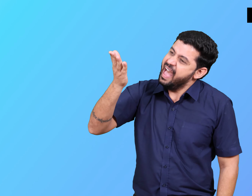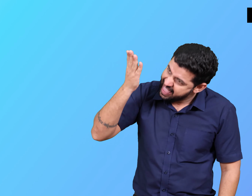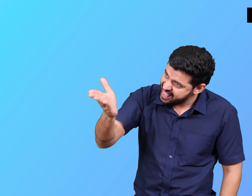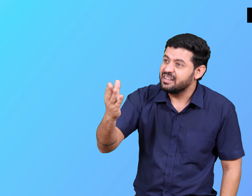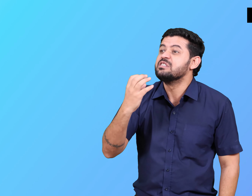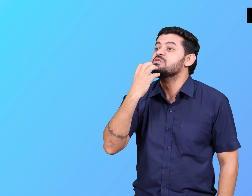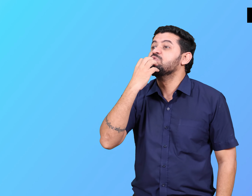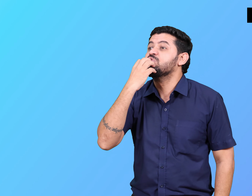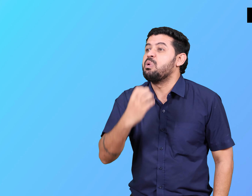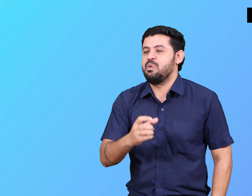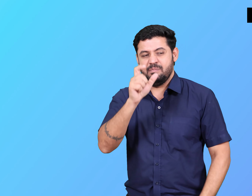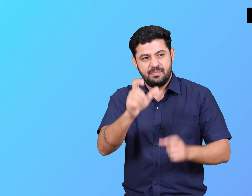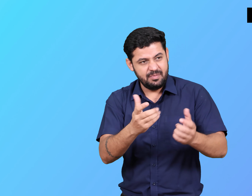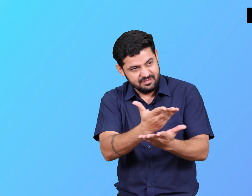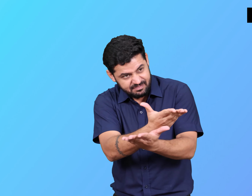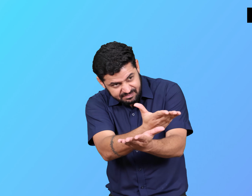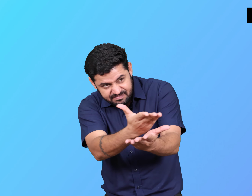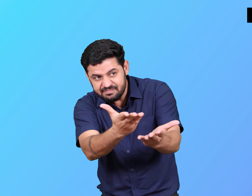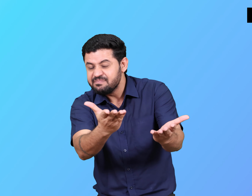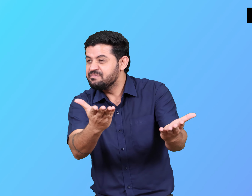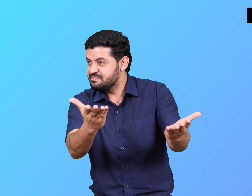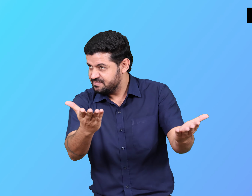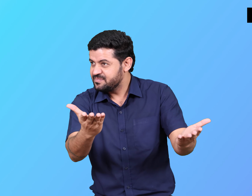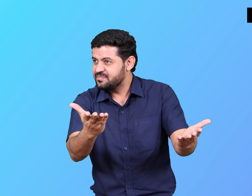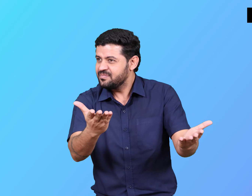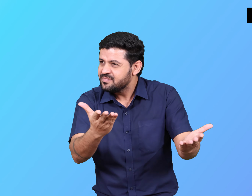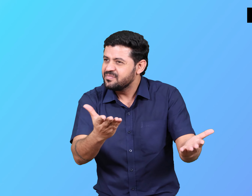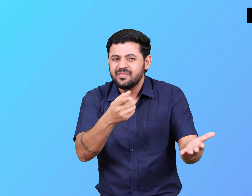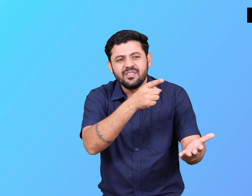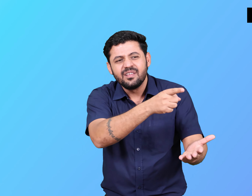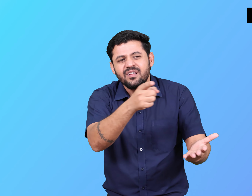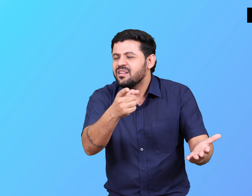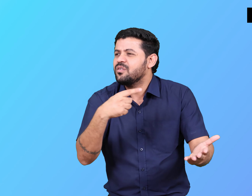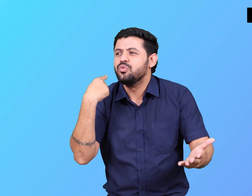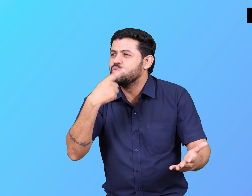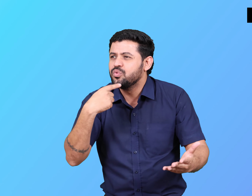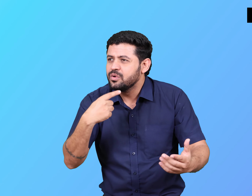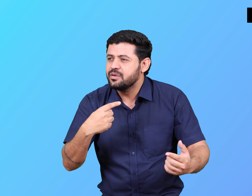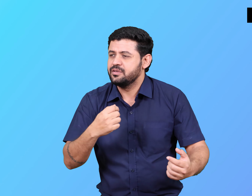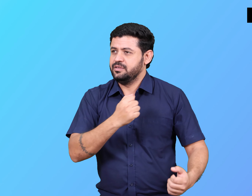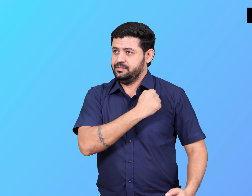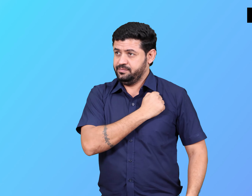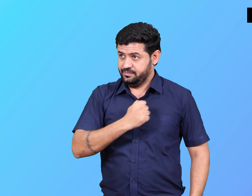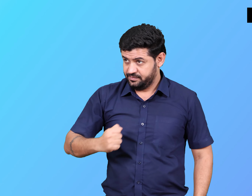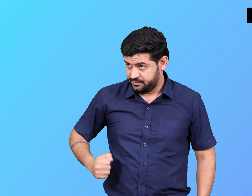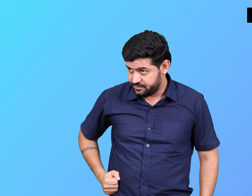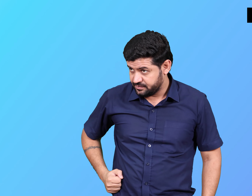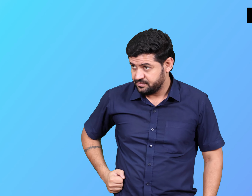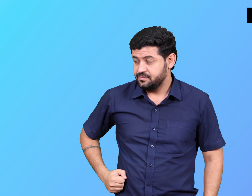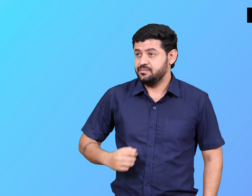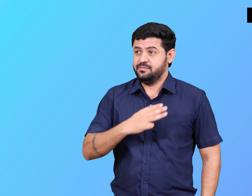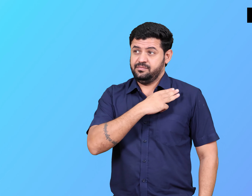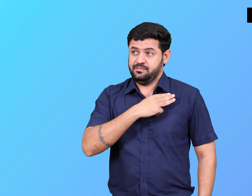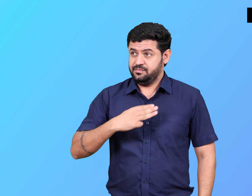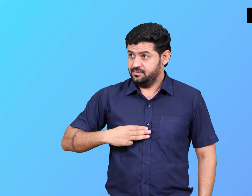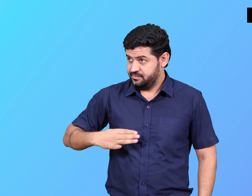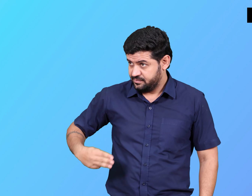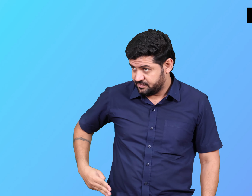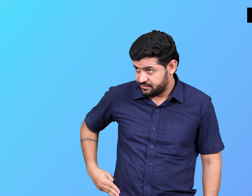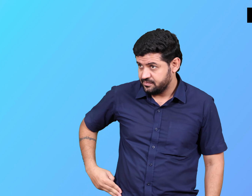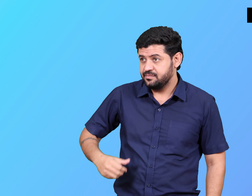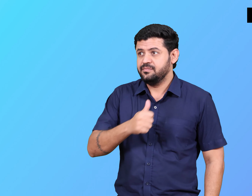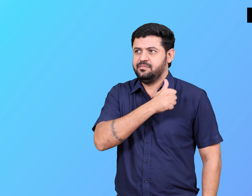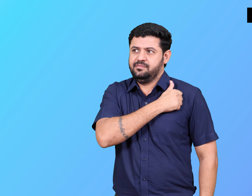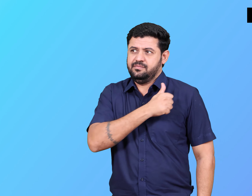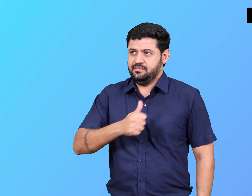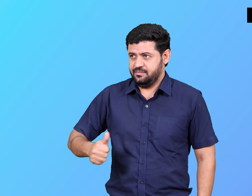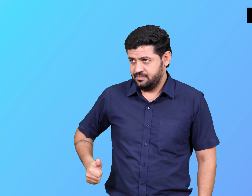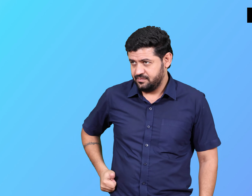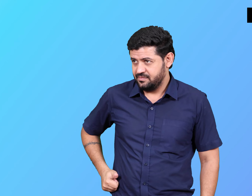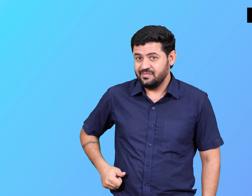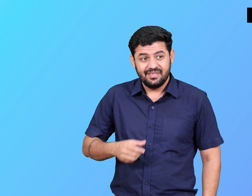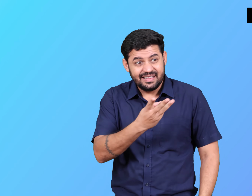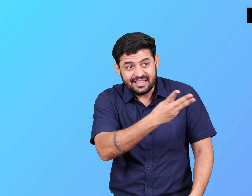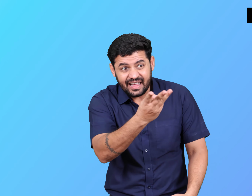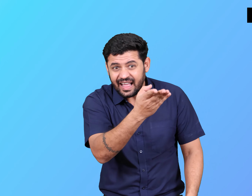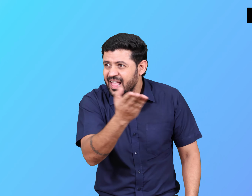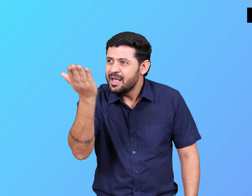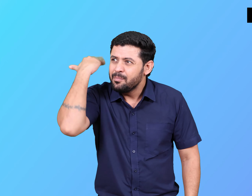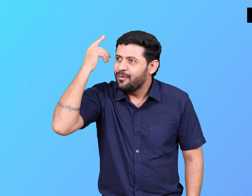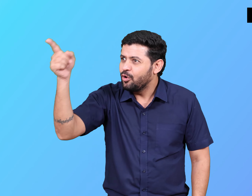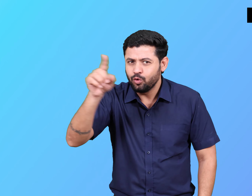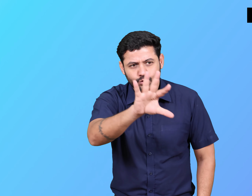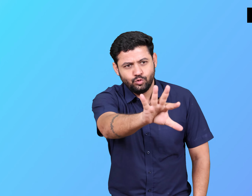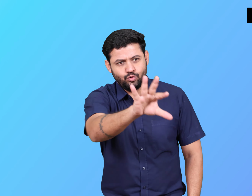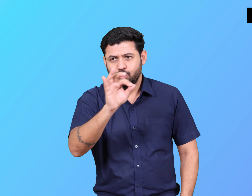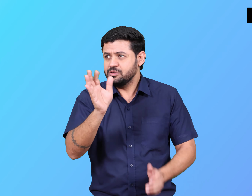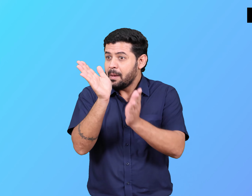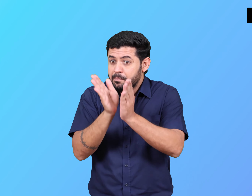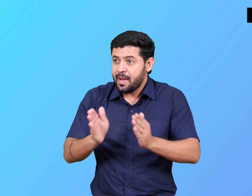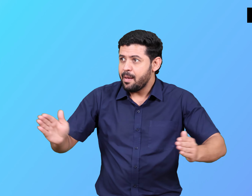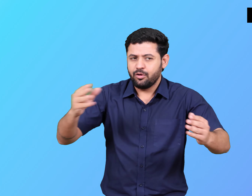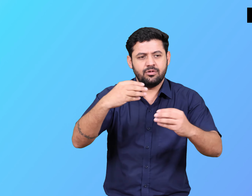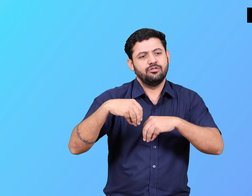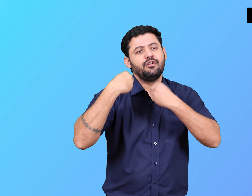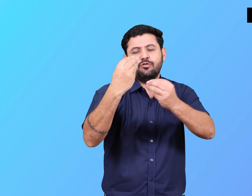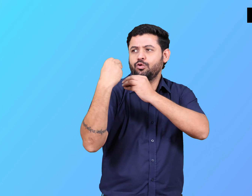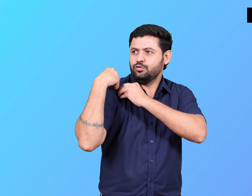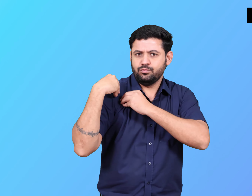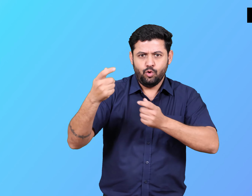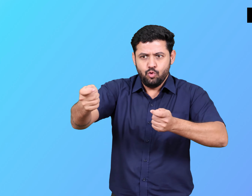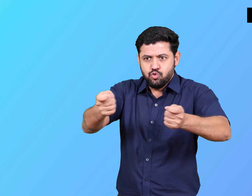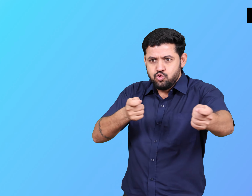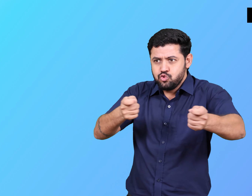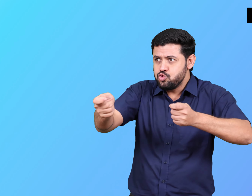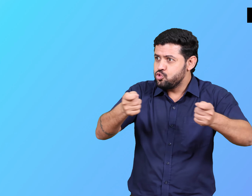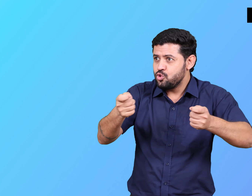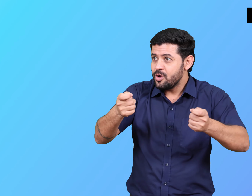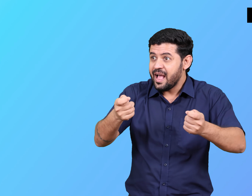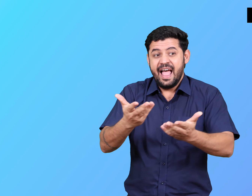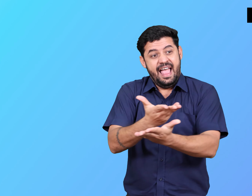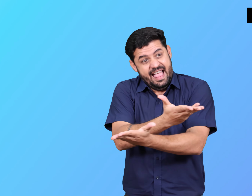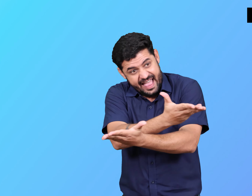Sir, you appointed some Judeans to be important officials in the territory of Babylon. Their names are Shadrach, Meshach and Abednego.